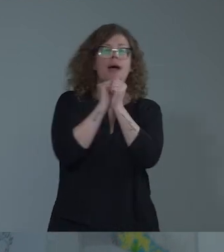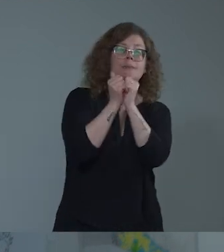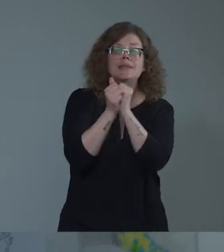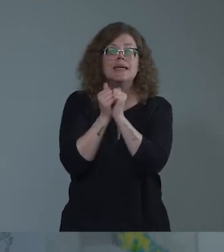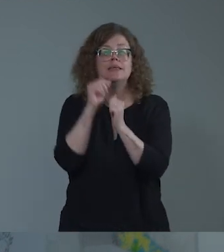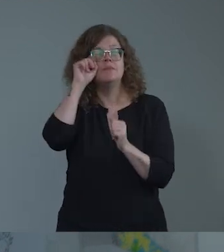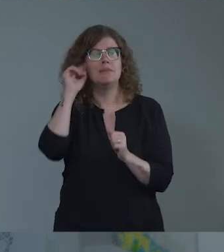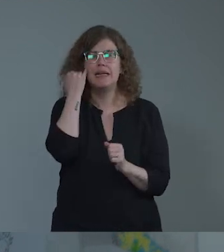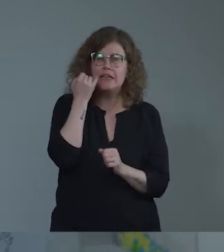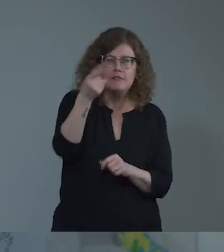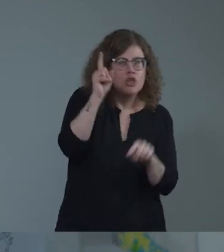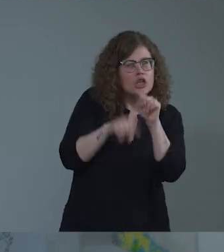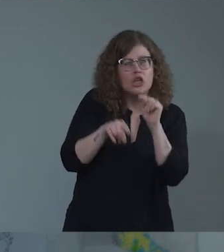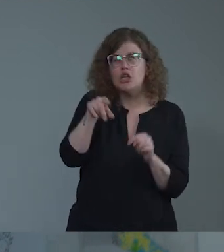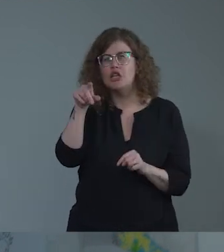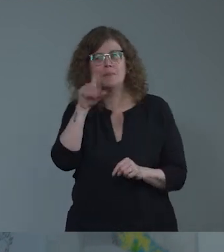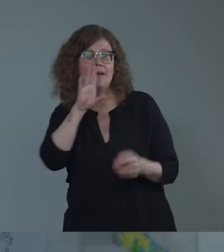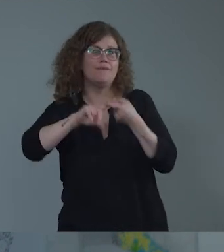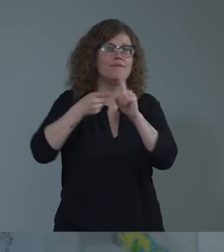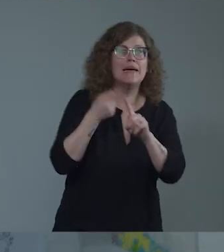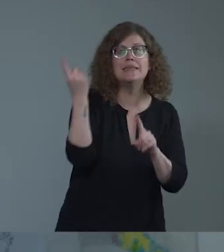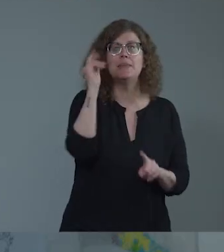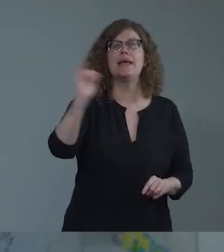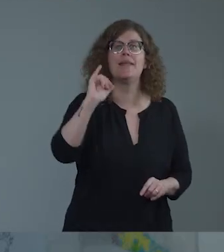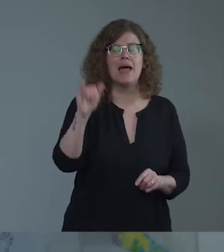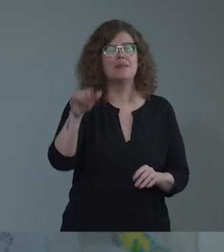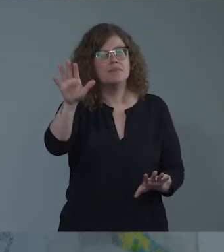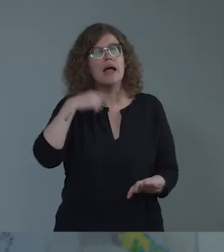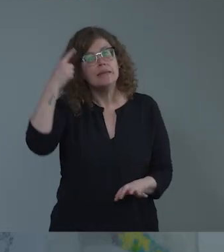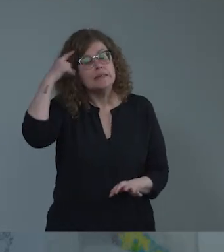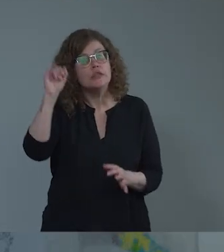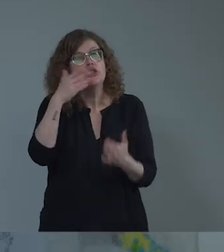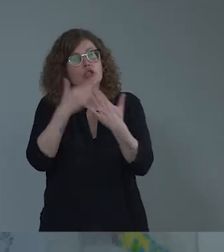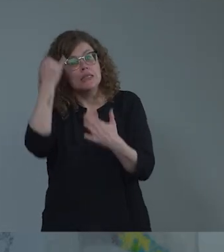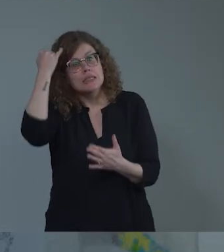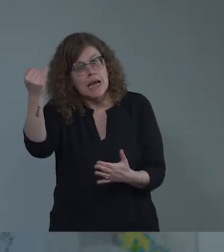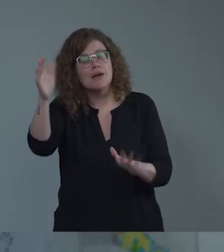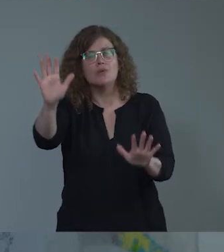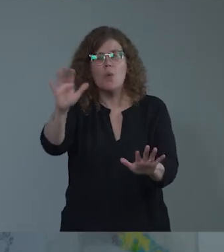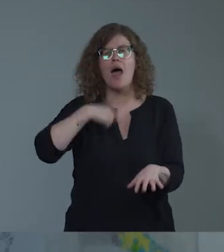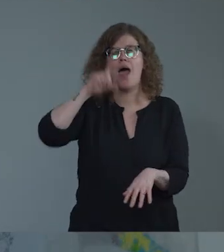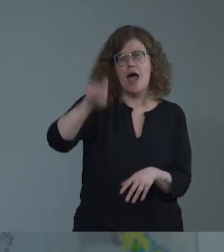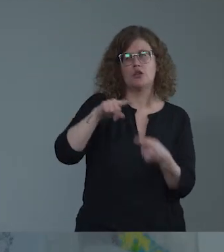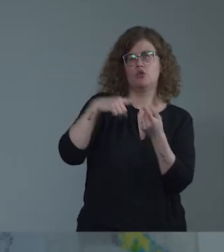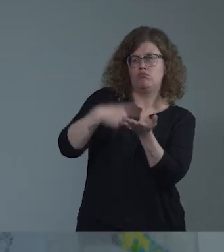So, I had to think about what the requirements would be.